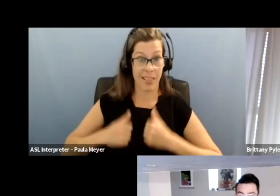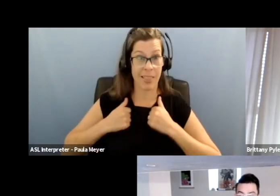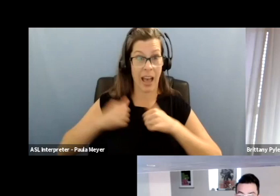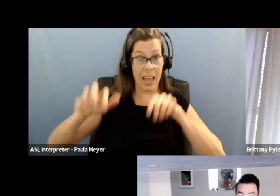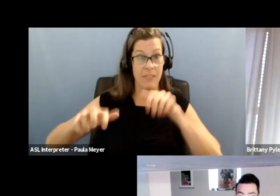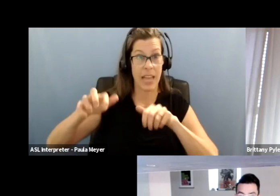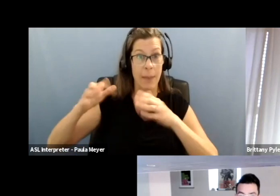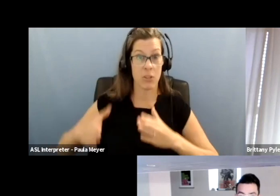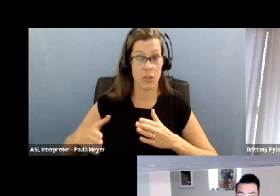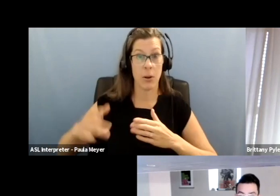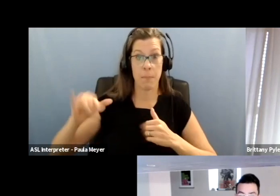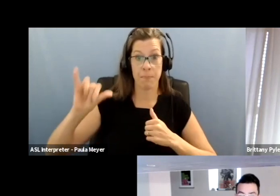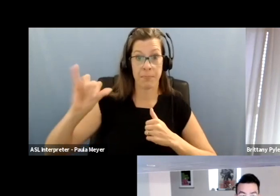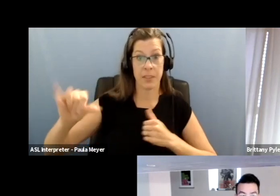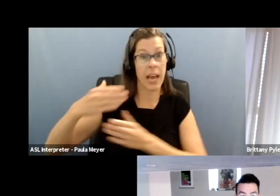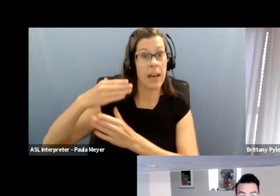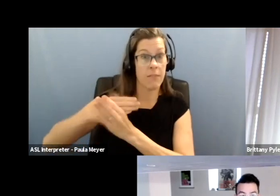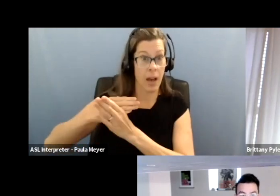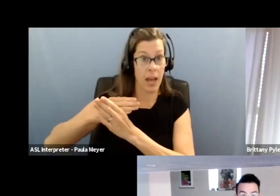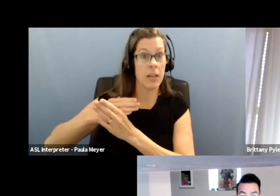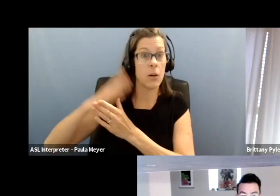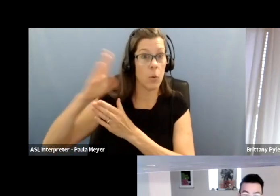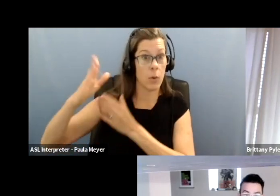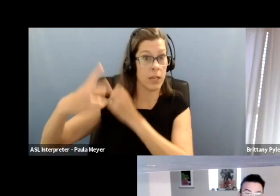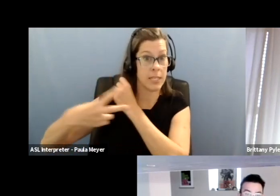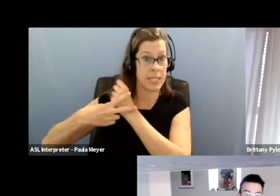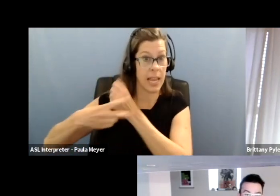that file does save separately than the video itself.